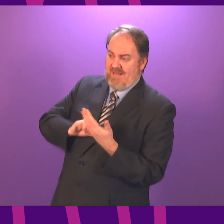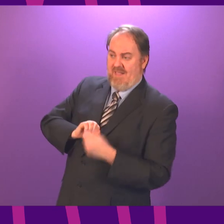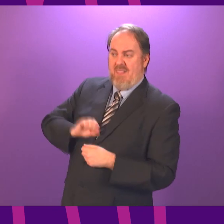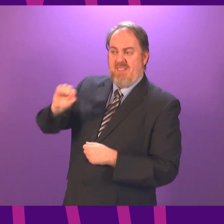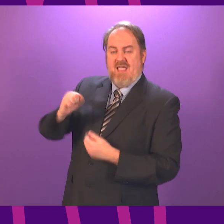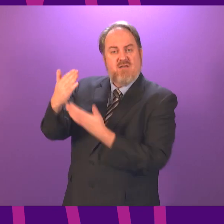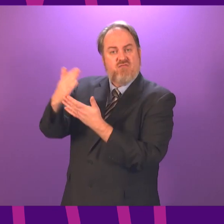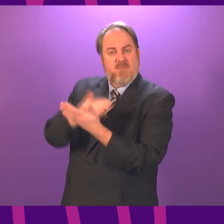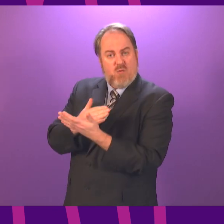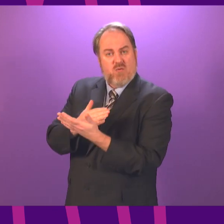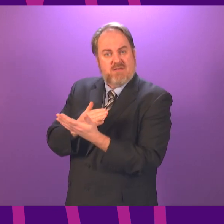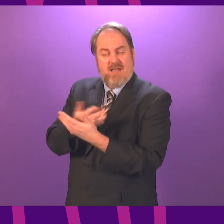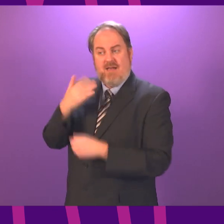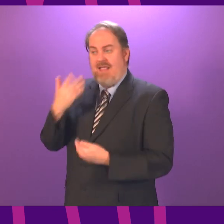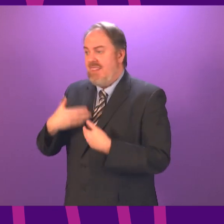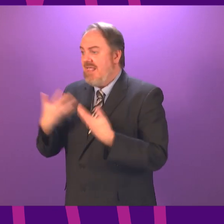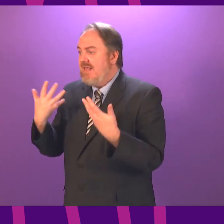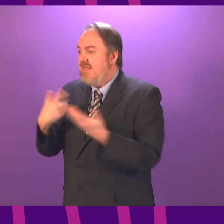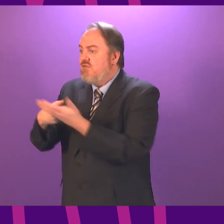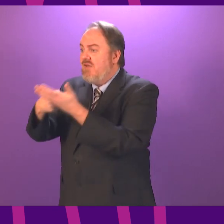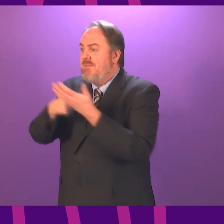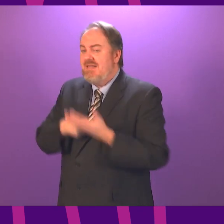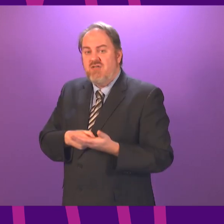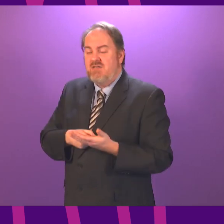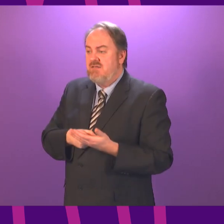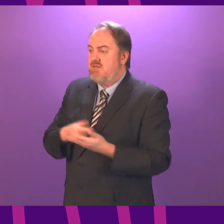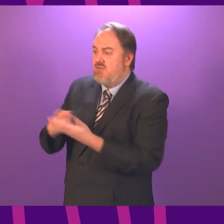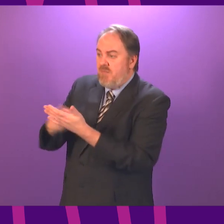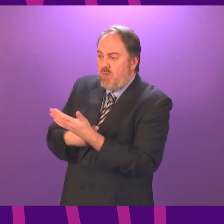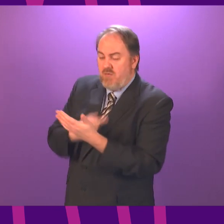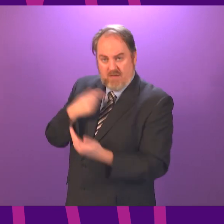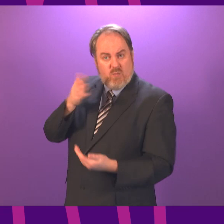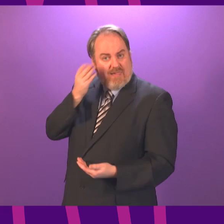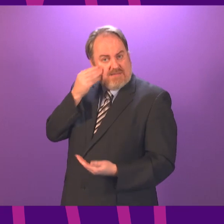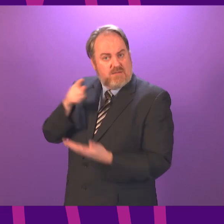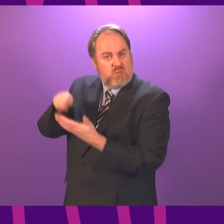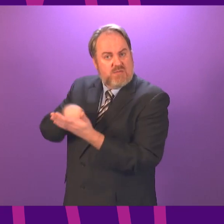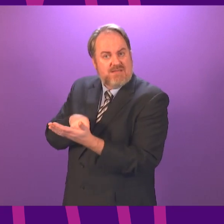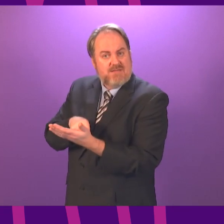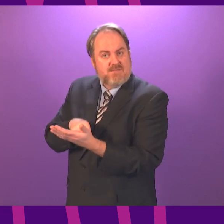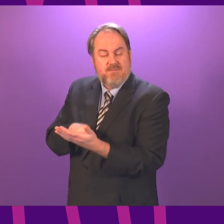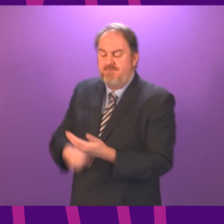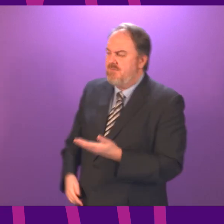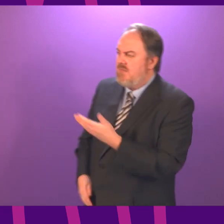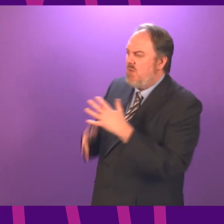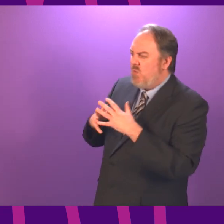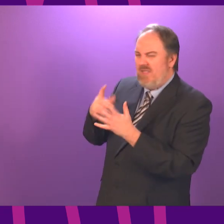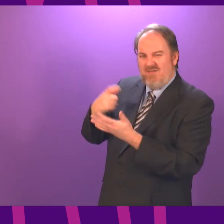sure that we can take forward any recommendations that it makes. Willie Rennie: Does the First Minister seriously expect us